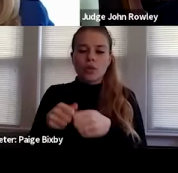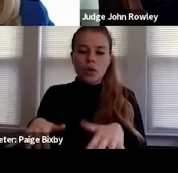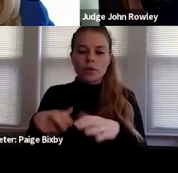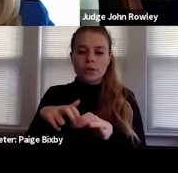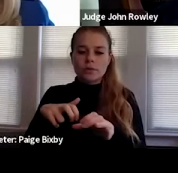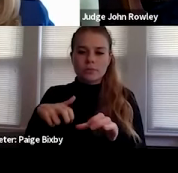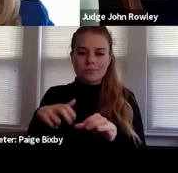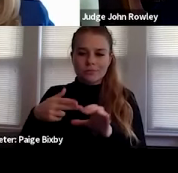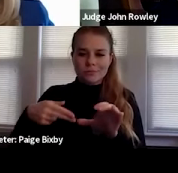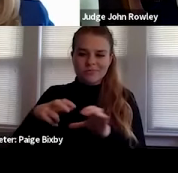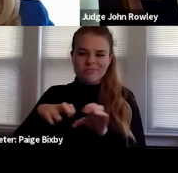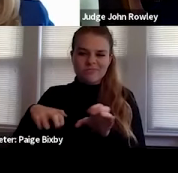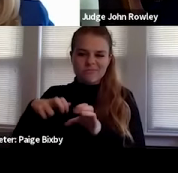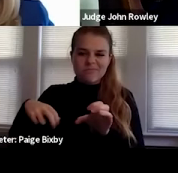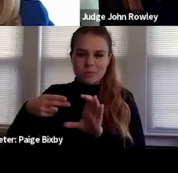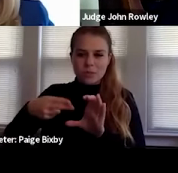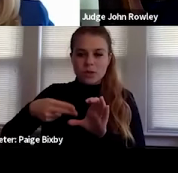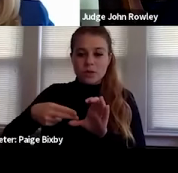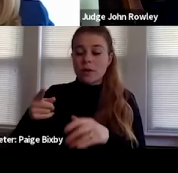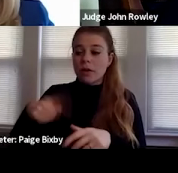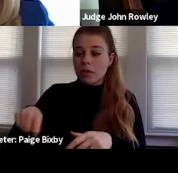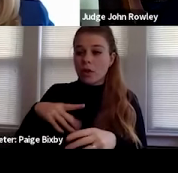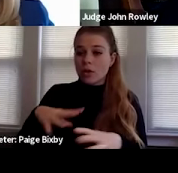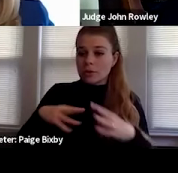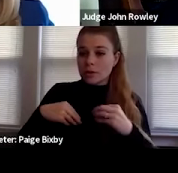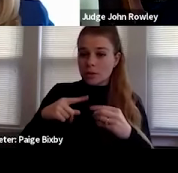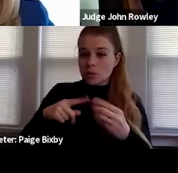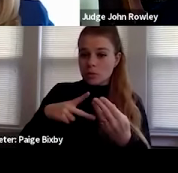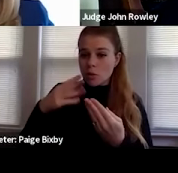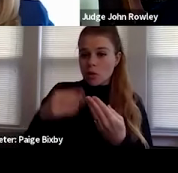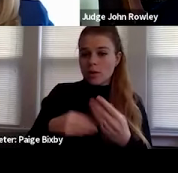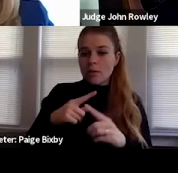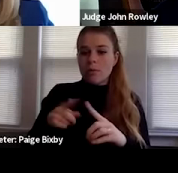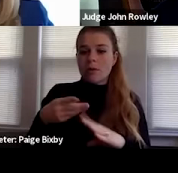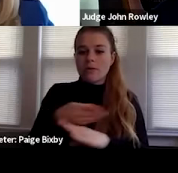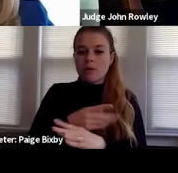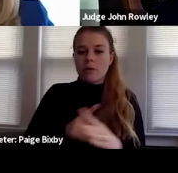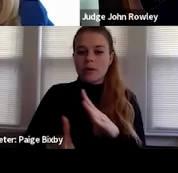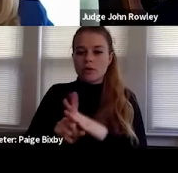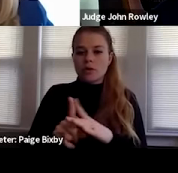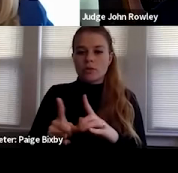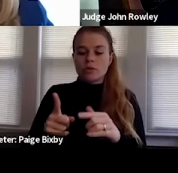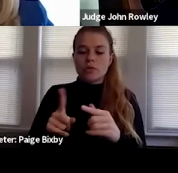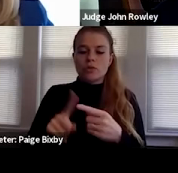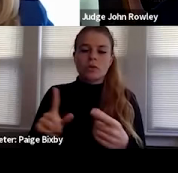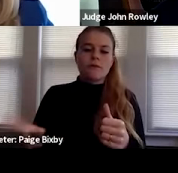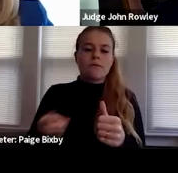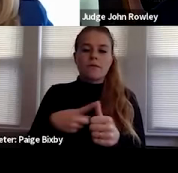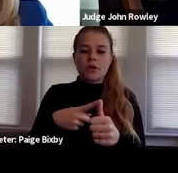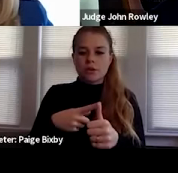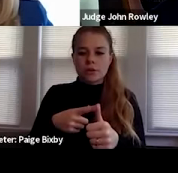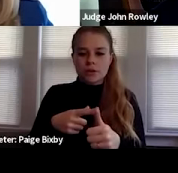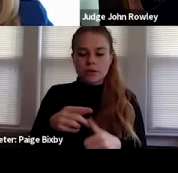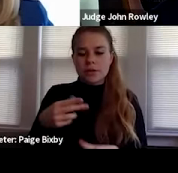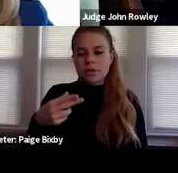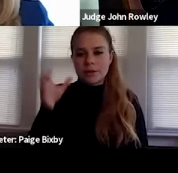they're admitted into the program but before they show up to that first hearing. So it sounds like they have people who are interested